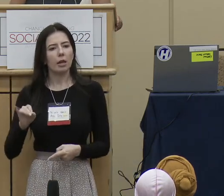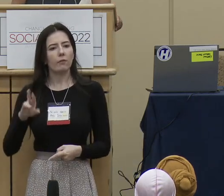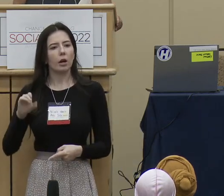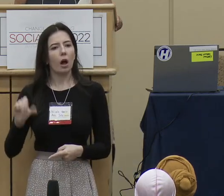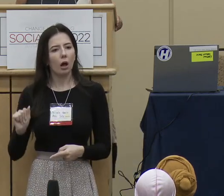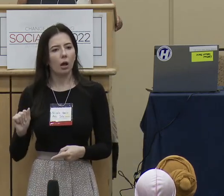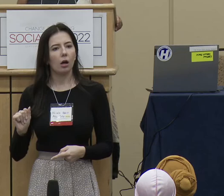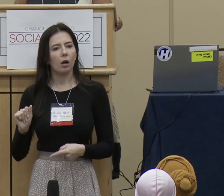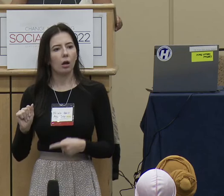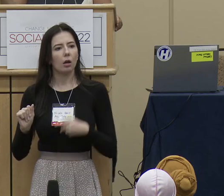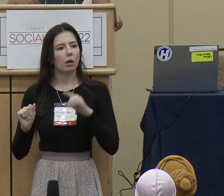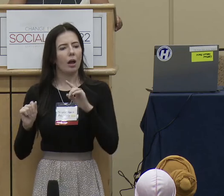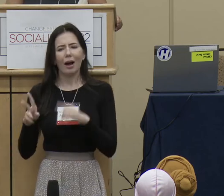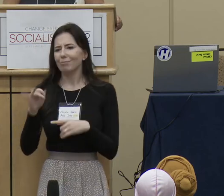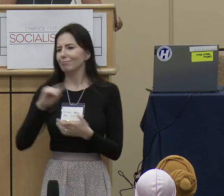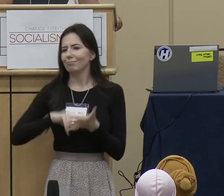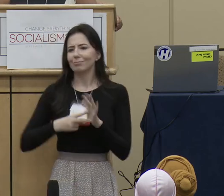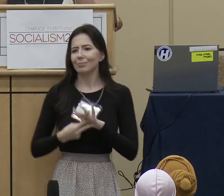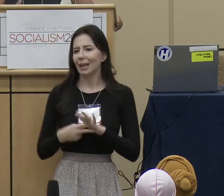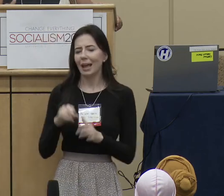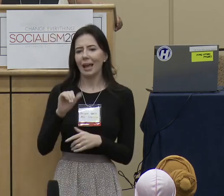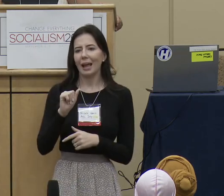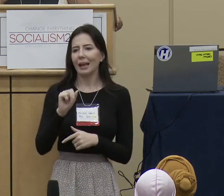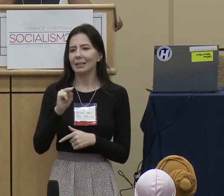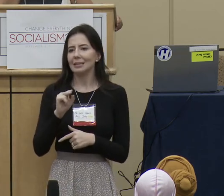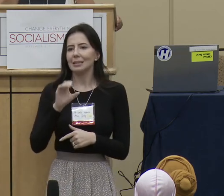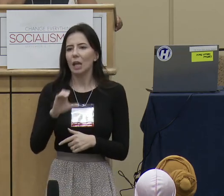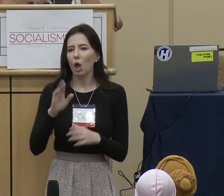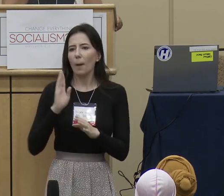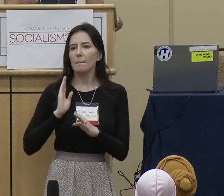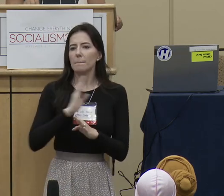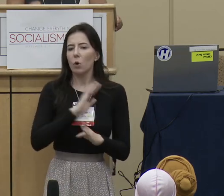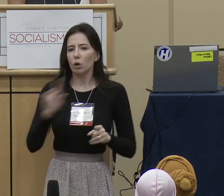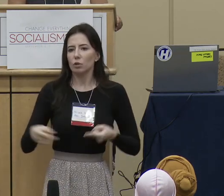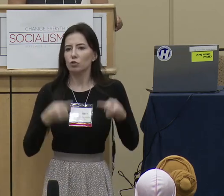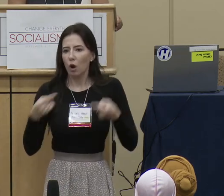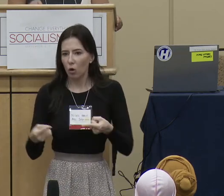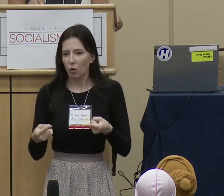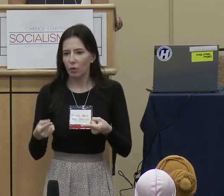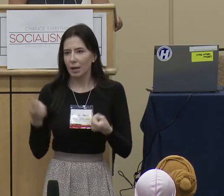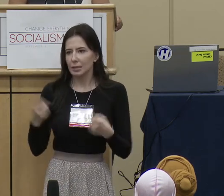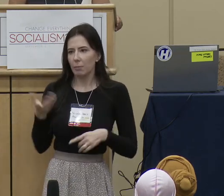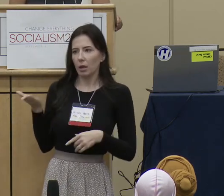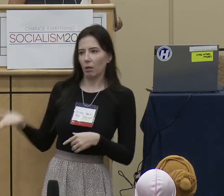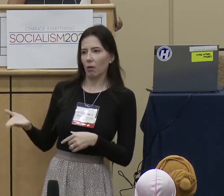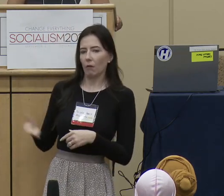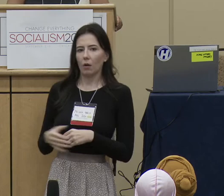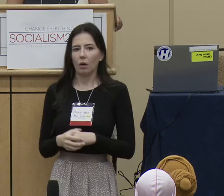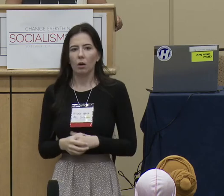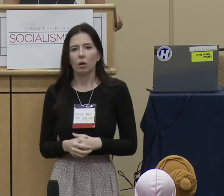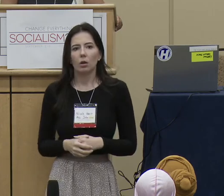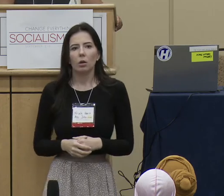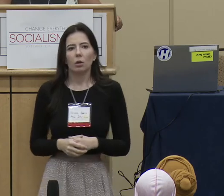South Africa. And I don't mean the ANC struggle with